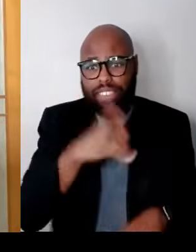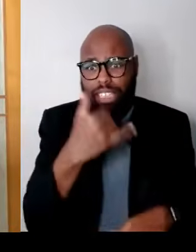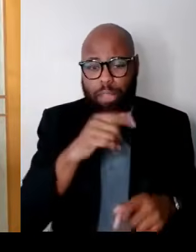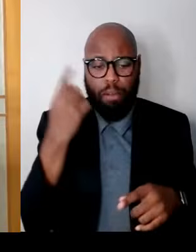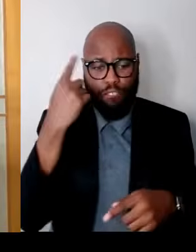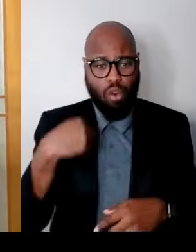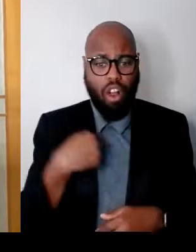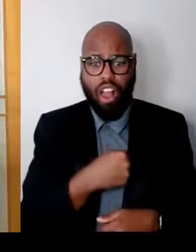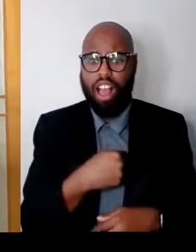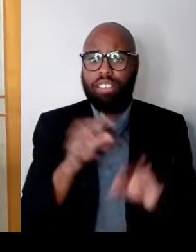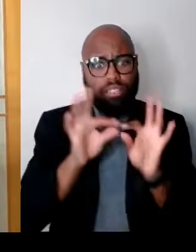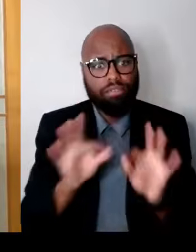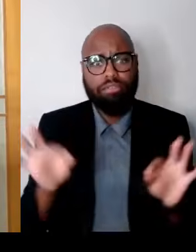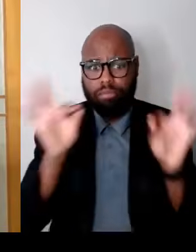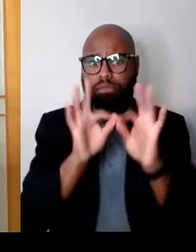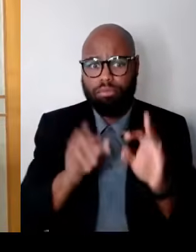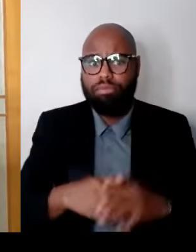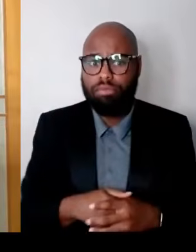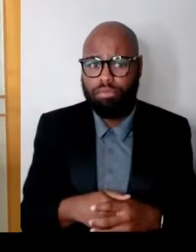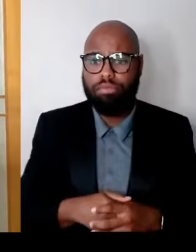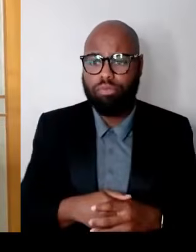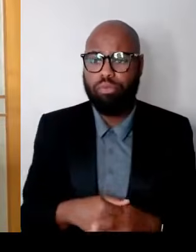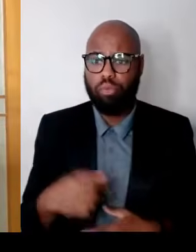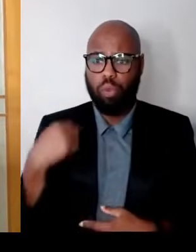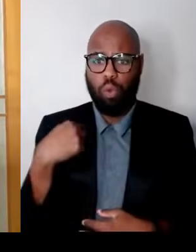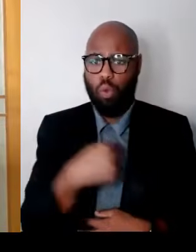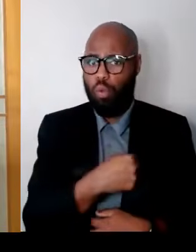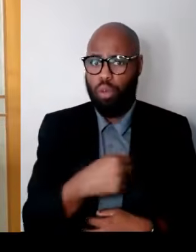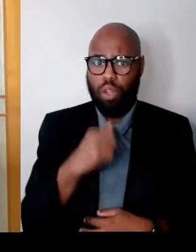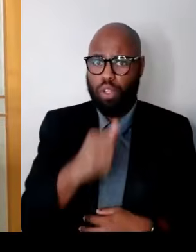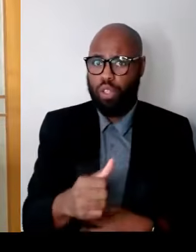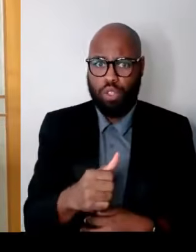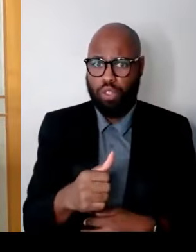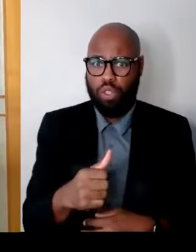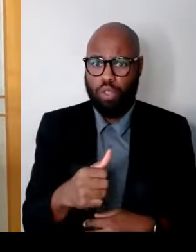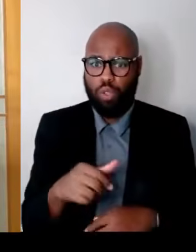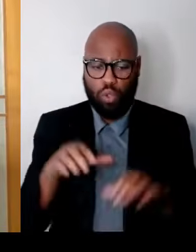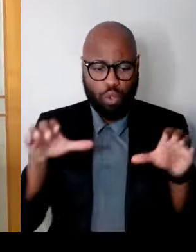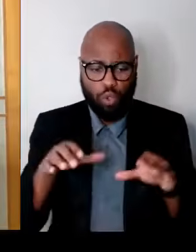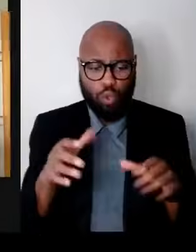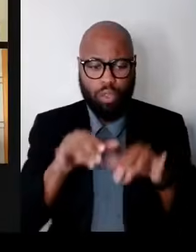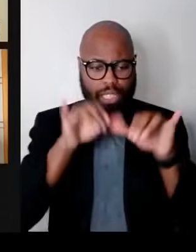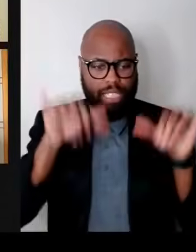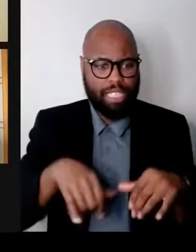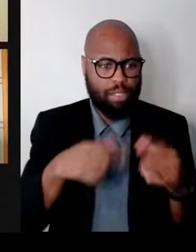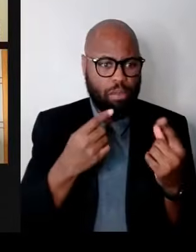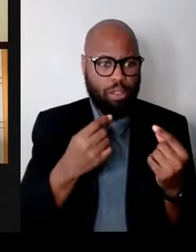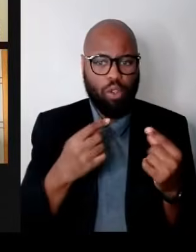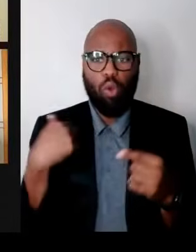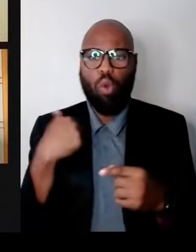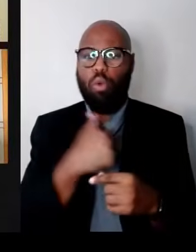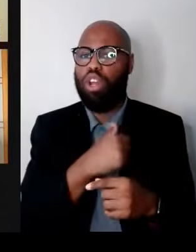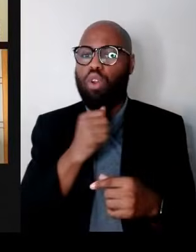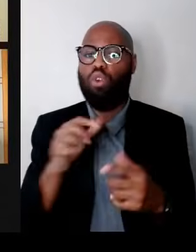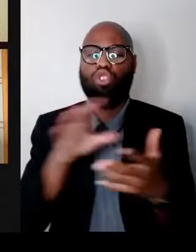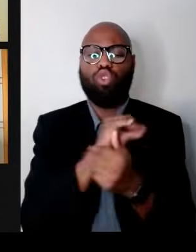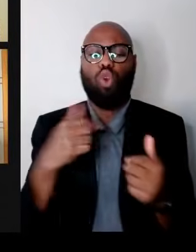that we don't do what the system does. We don't destroy. We build. We don't hate. We love.